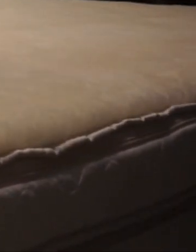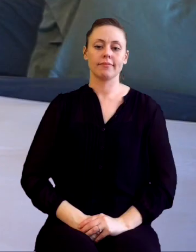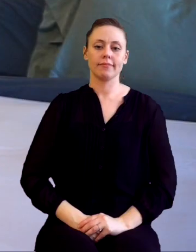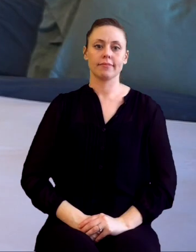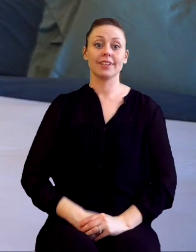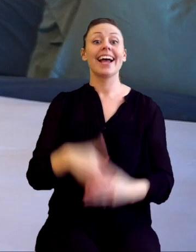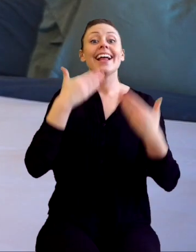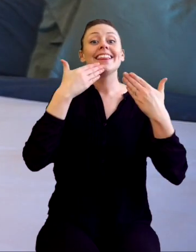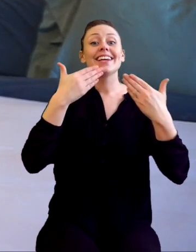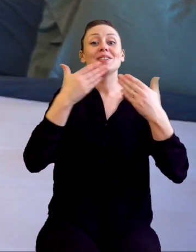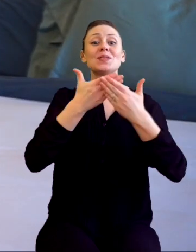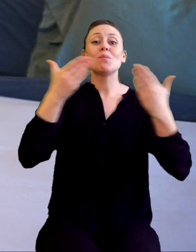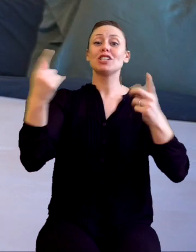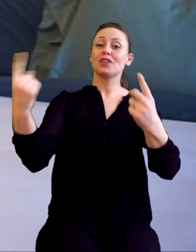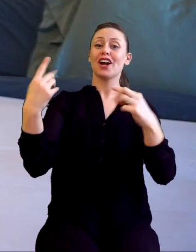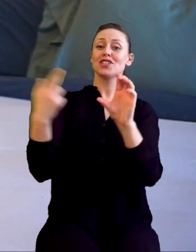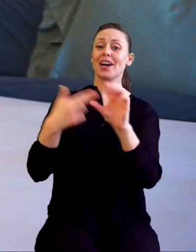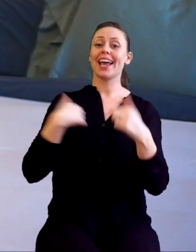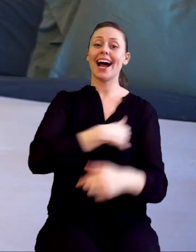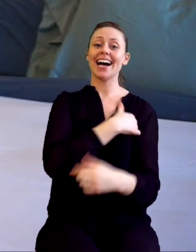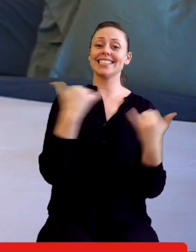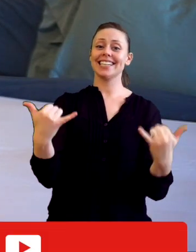Thank you so much for joining us today. If you haven't already, would you please